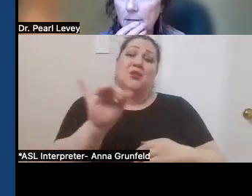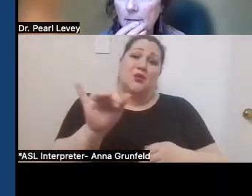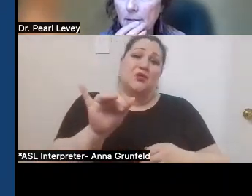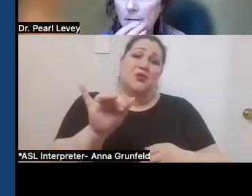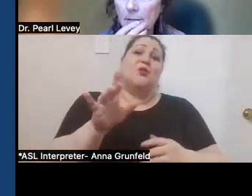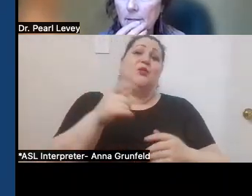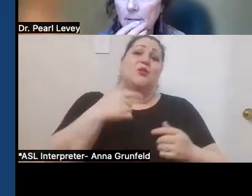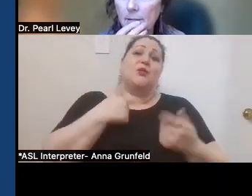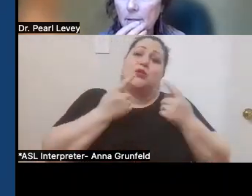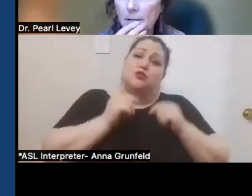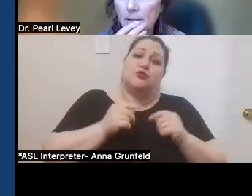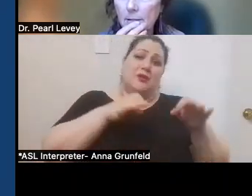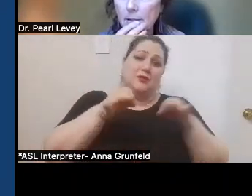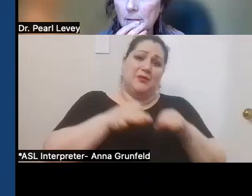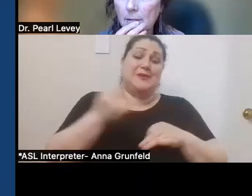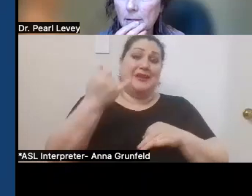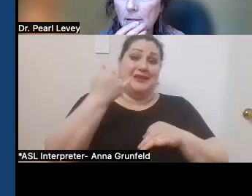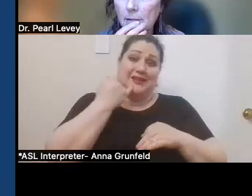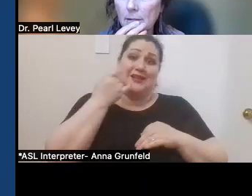informed by accommodations they've had currently or in the past.